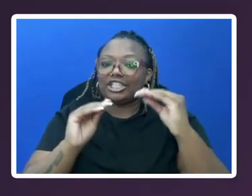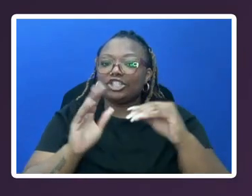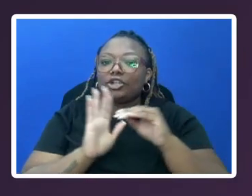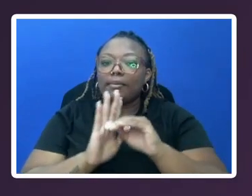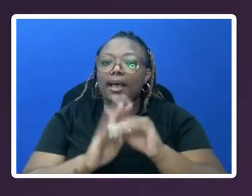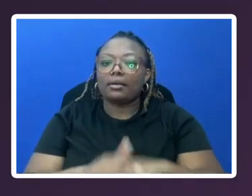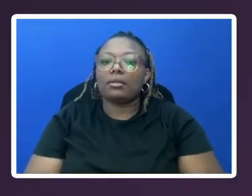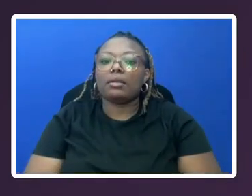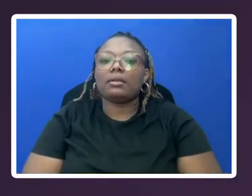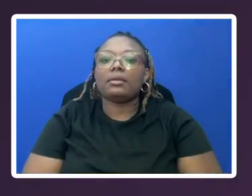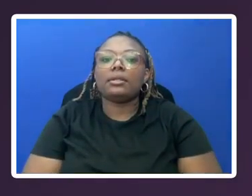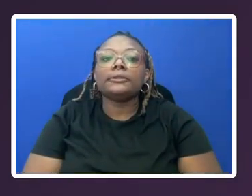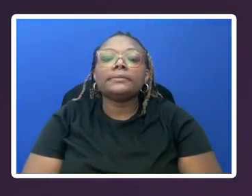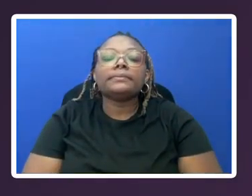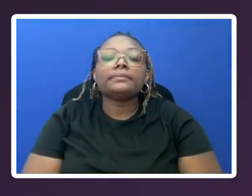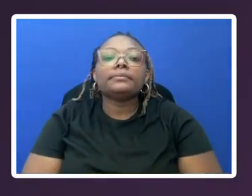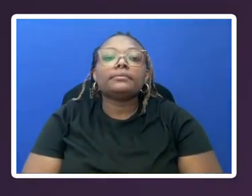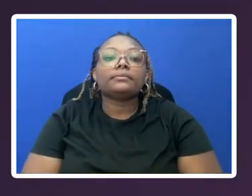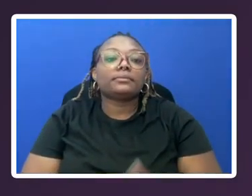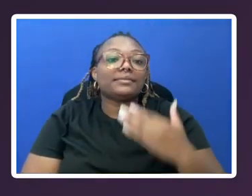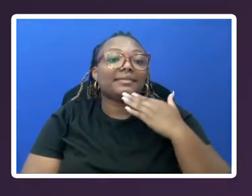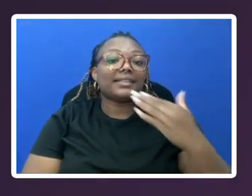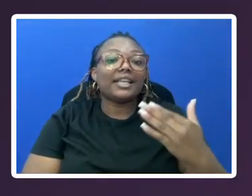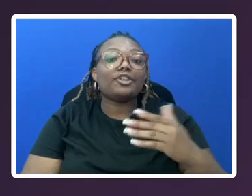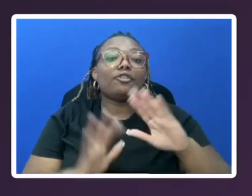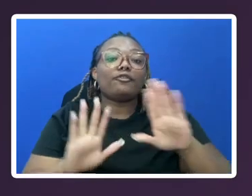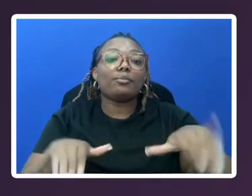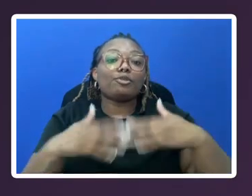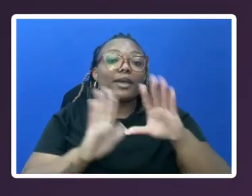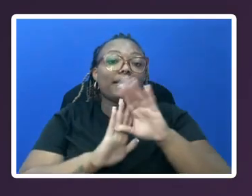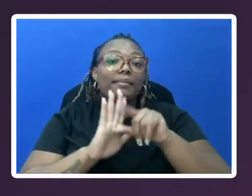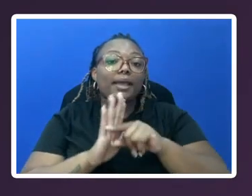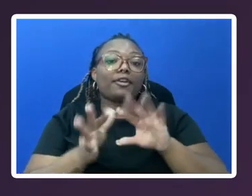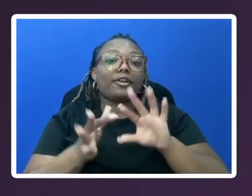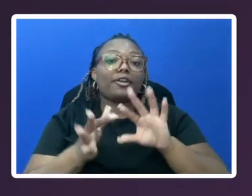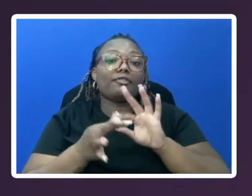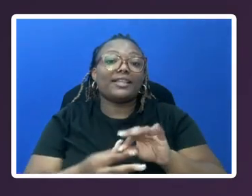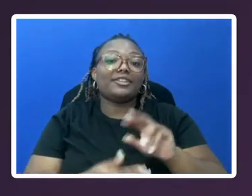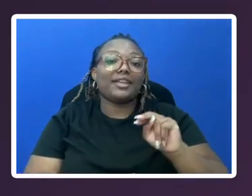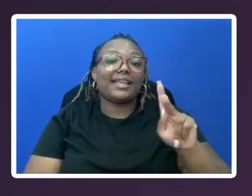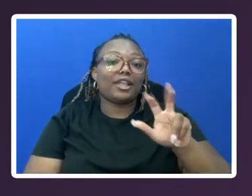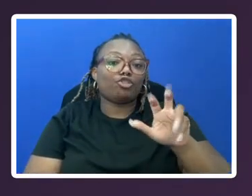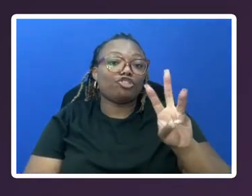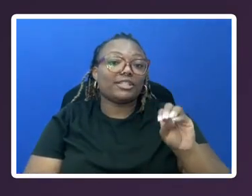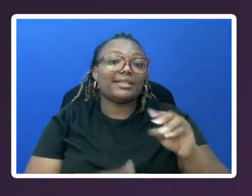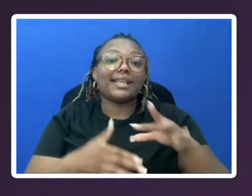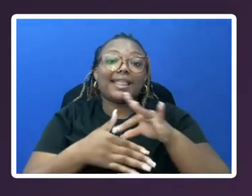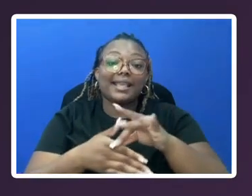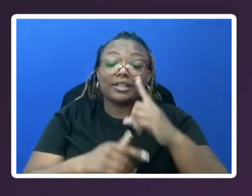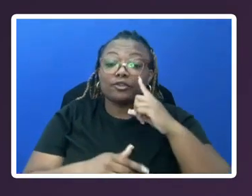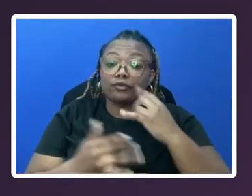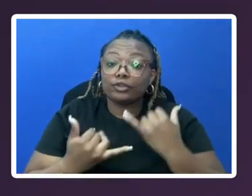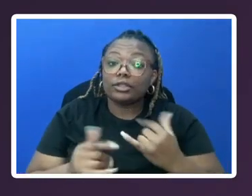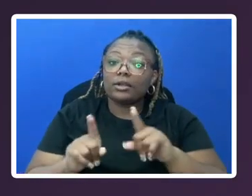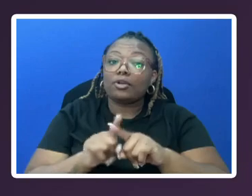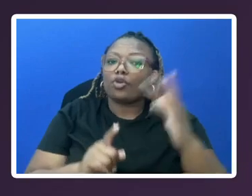Renee Gokey: Thank you, Yadira, for providing background on NK360, the context for today, and why it's important to improve teaching and